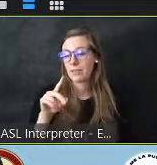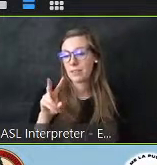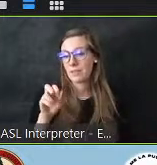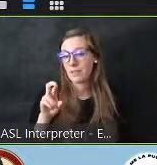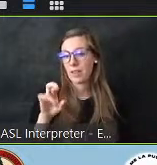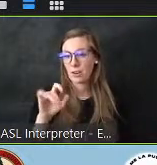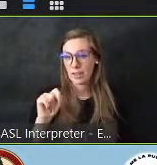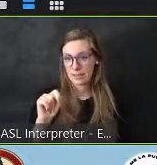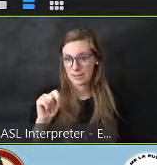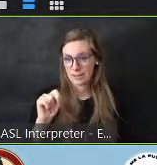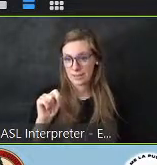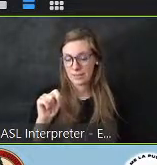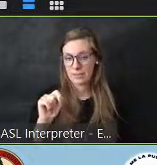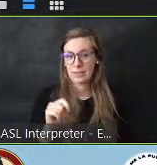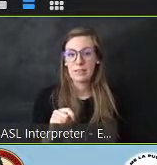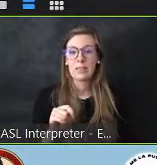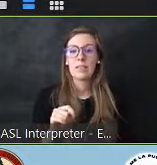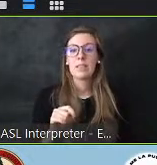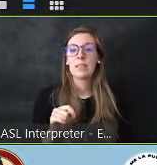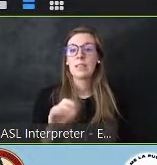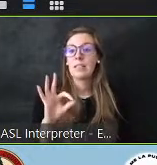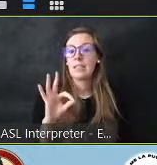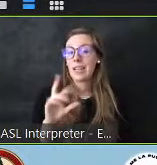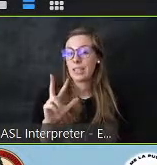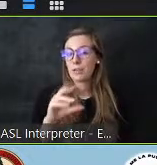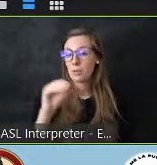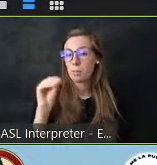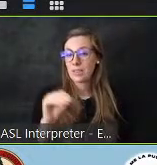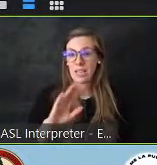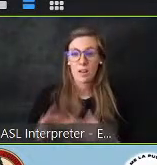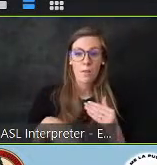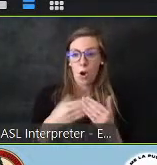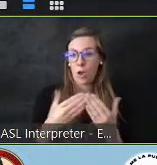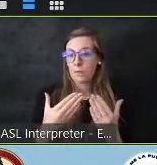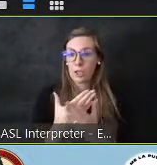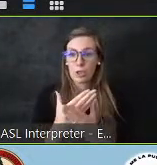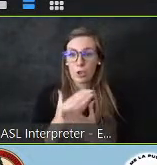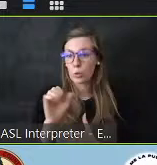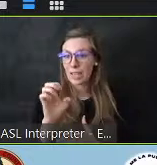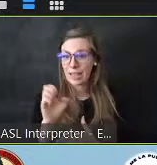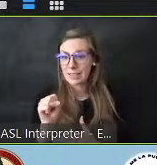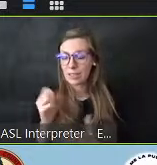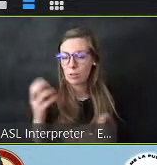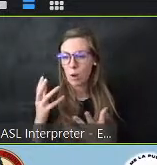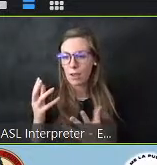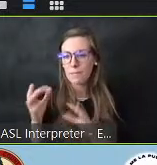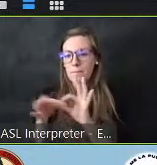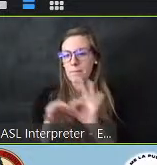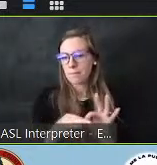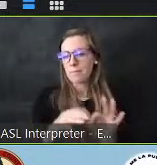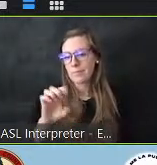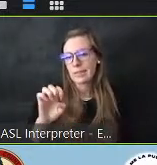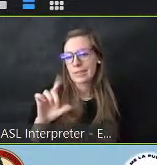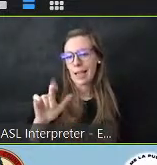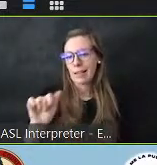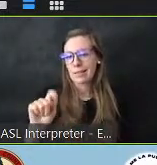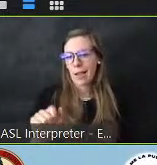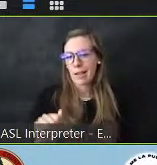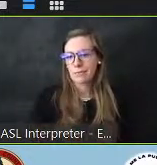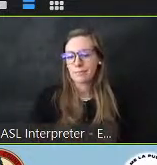that are new in the country have been attributed to the Delta variant. And that's the one that's the more dominant.